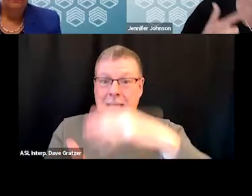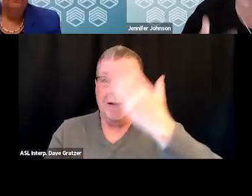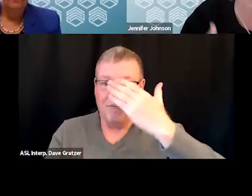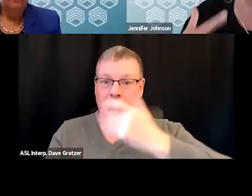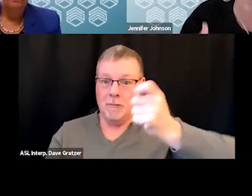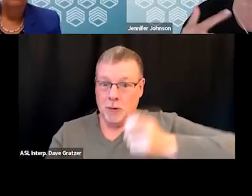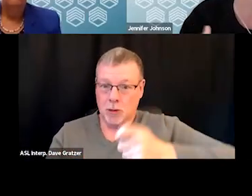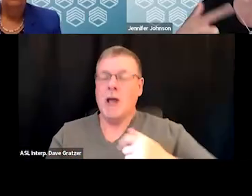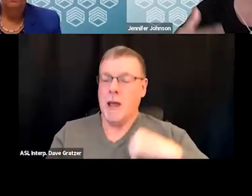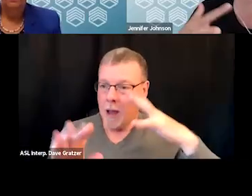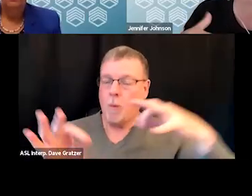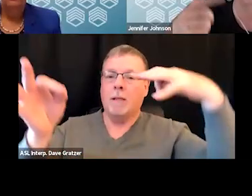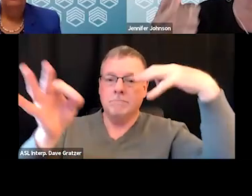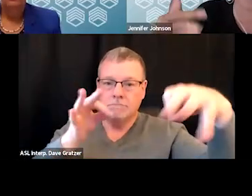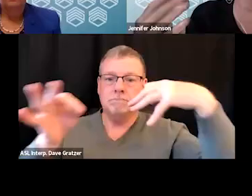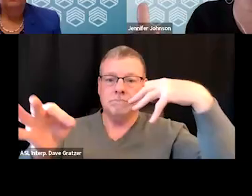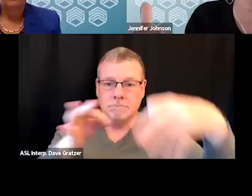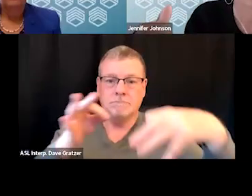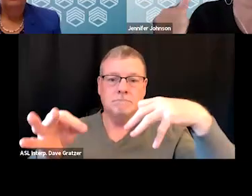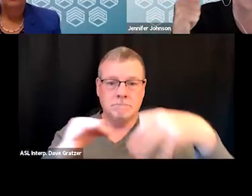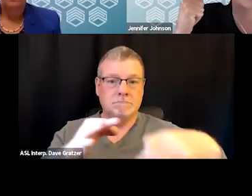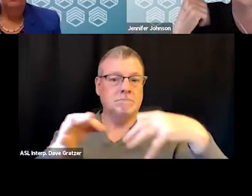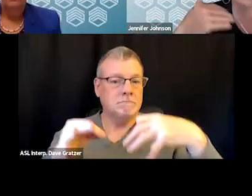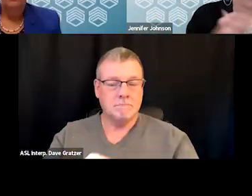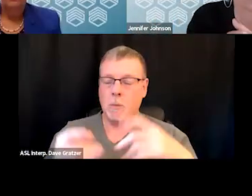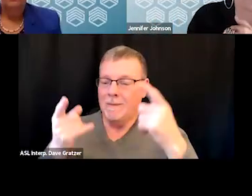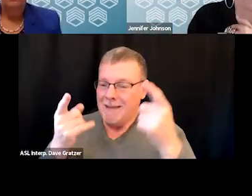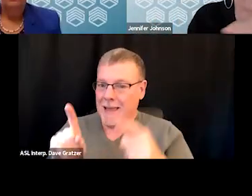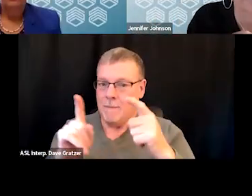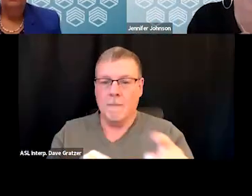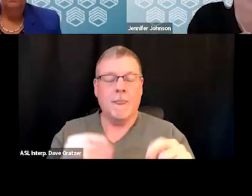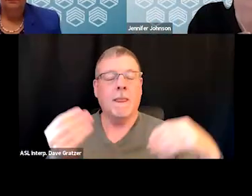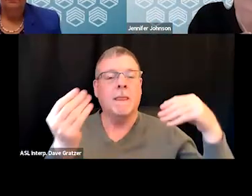And I would keep going while it was happening, and it went a very long